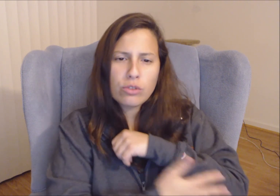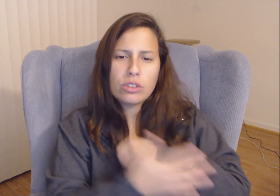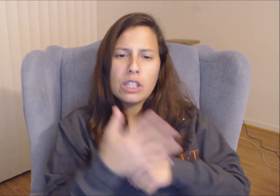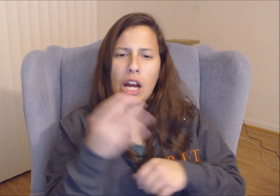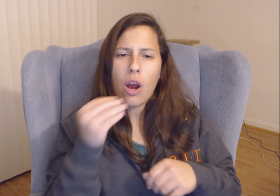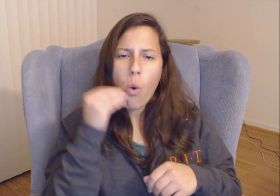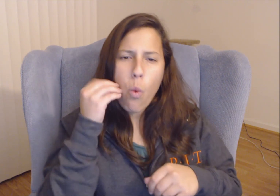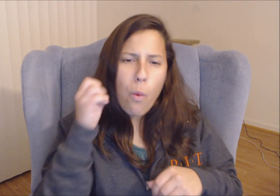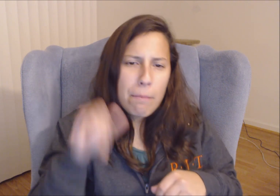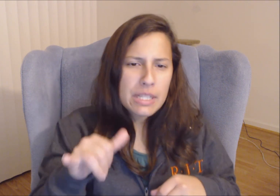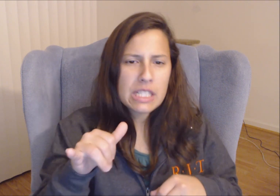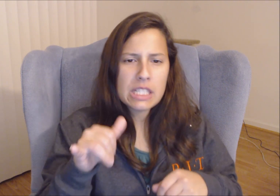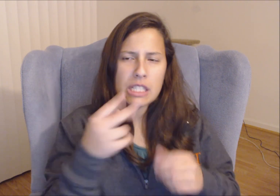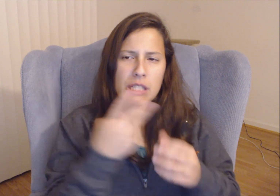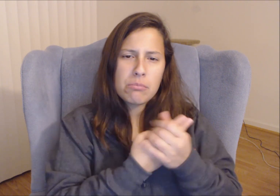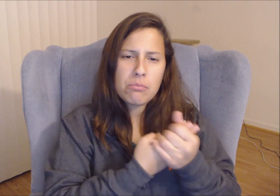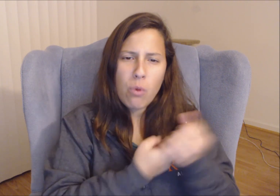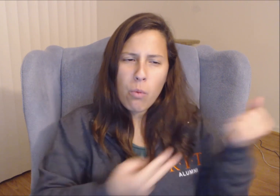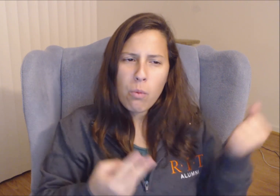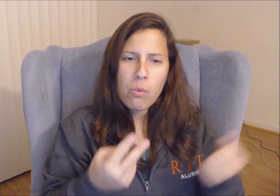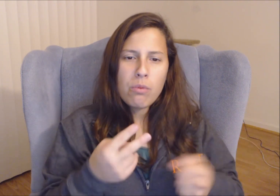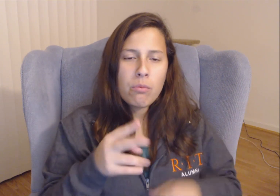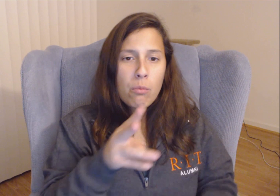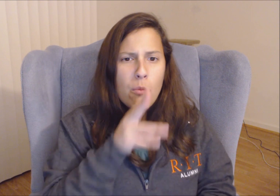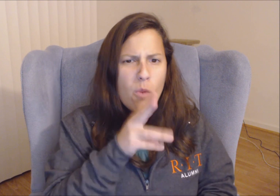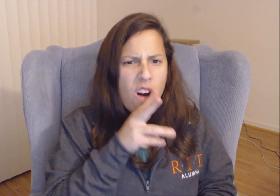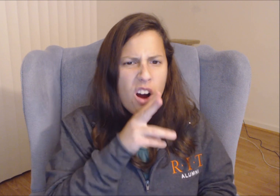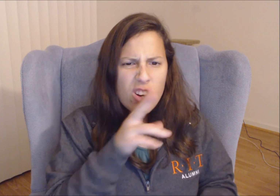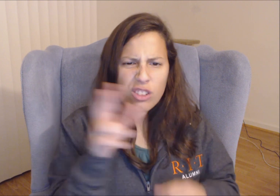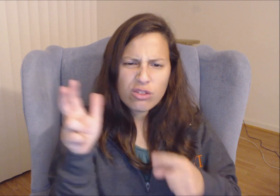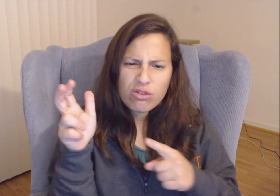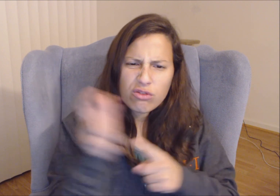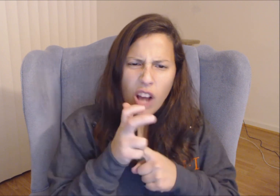and homey... The water at there is wonderful!